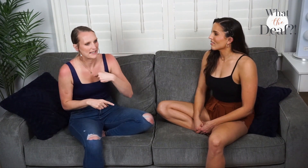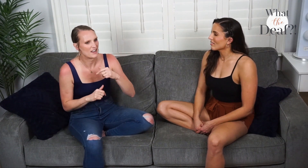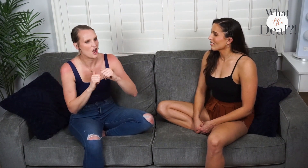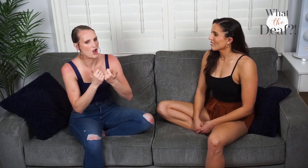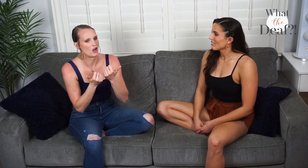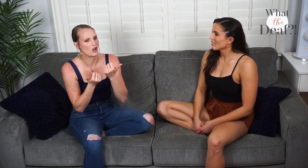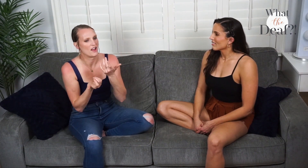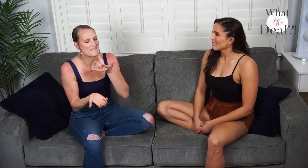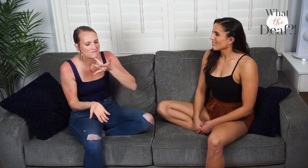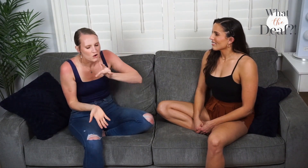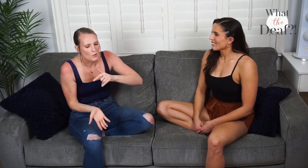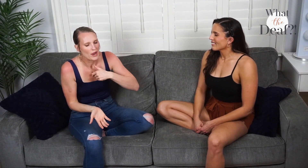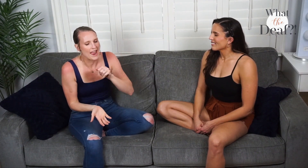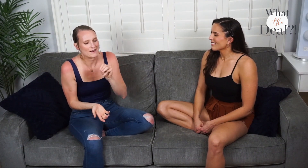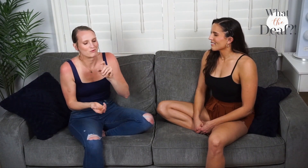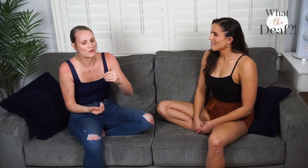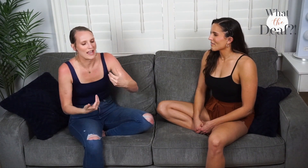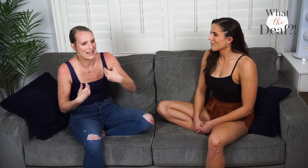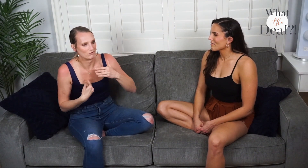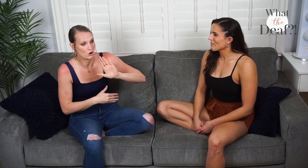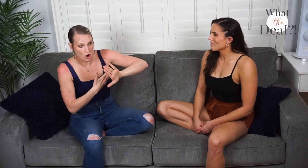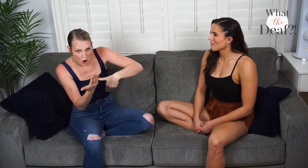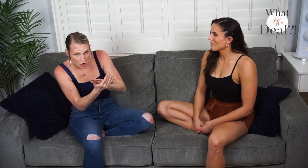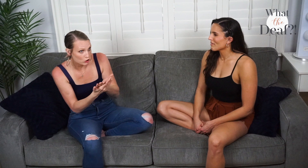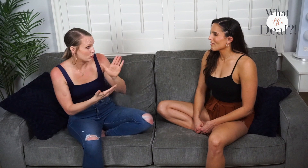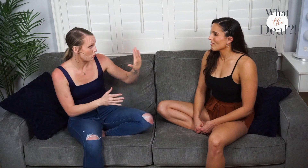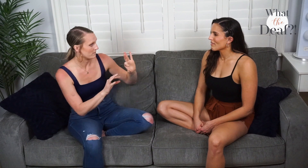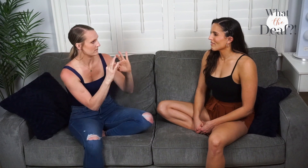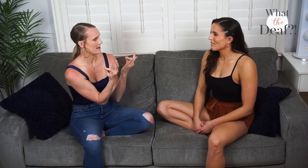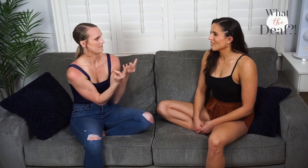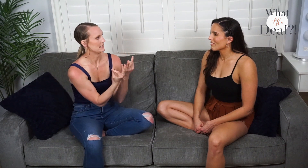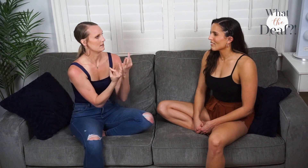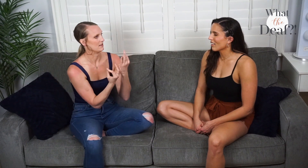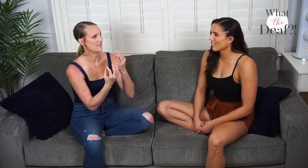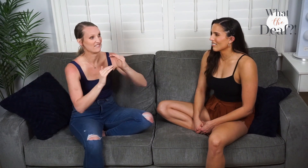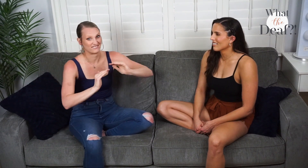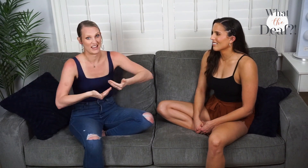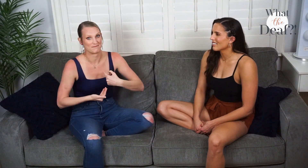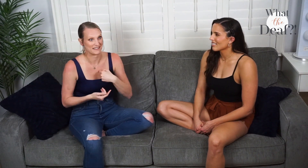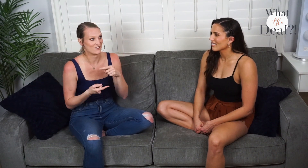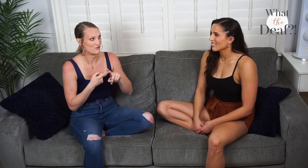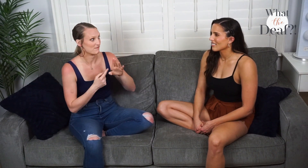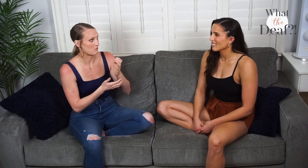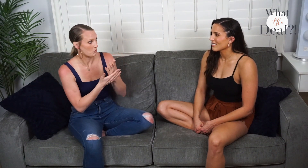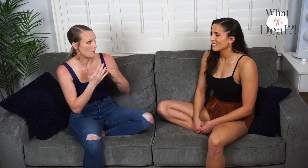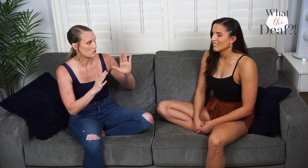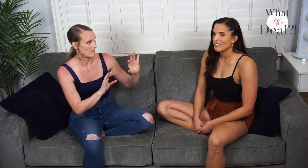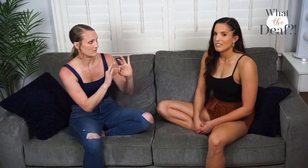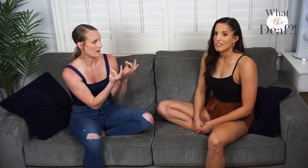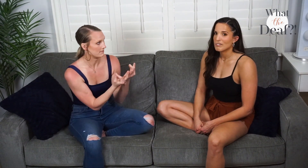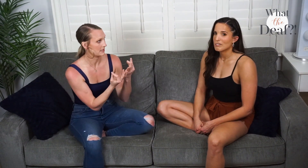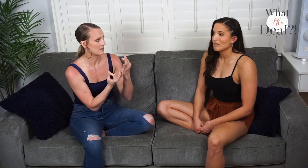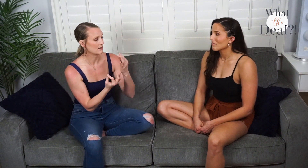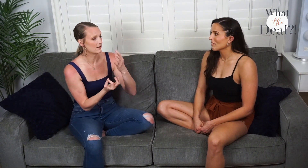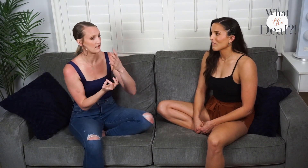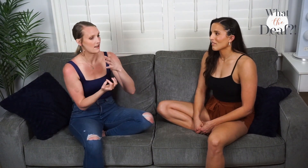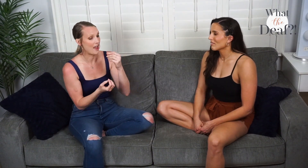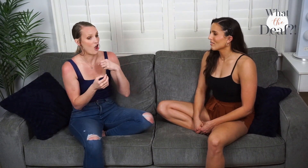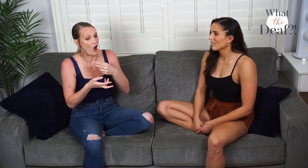and it reminded me of how fortunate I am to have your entire family invite me to be a part of your family.